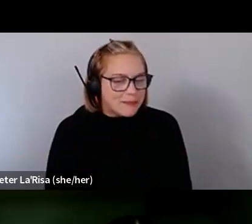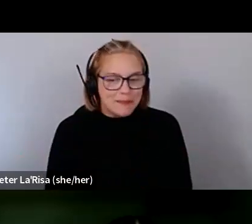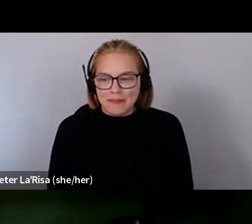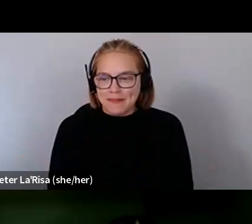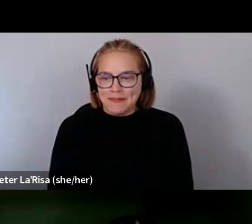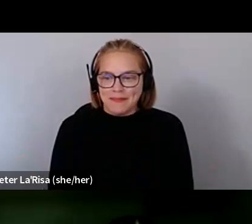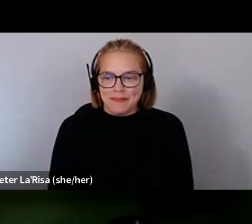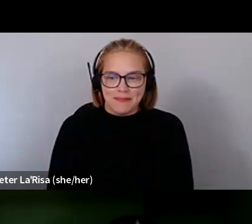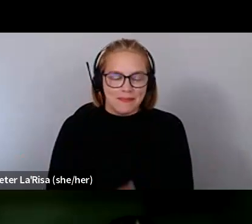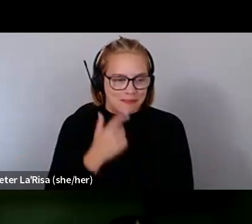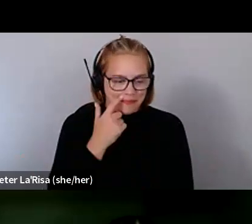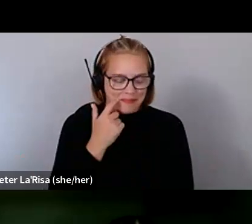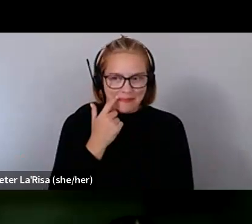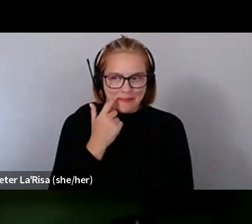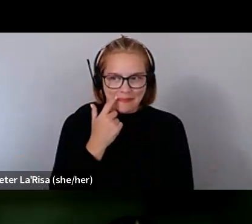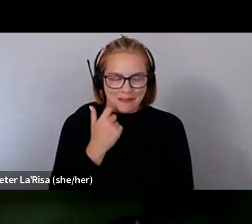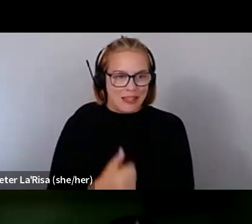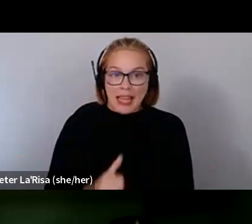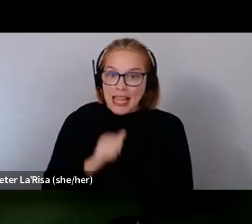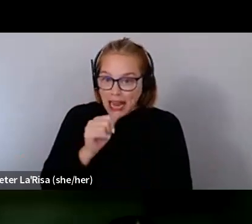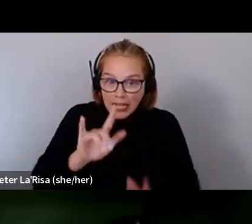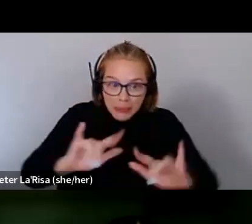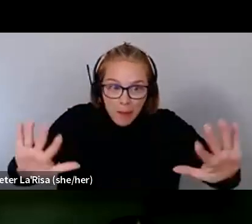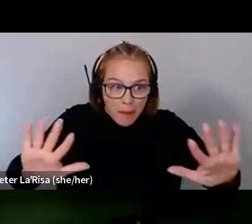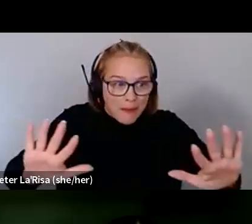Hey, have the time I learn things that I did not know, so I